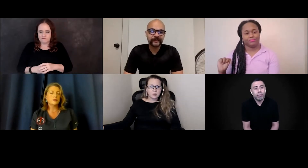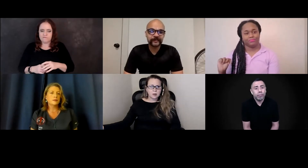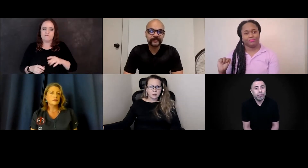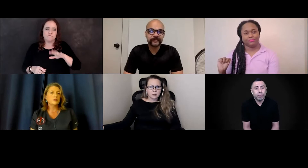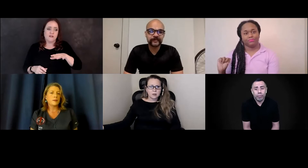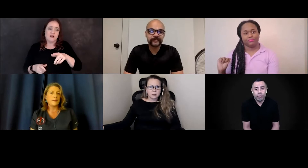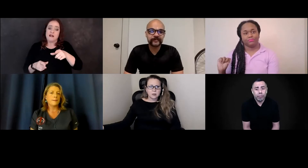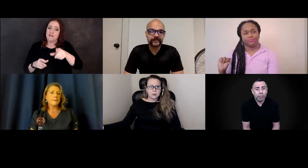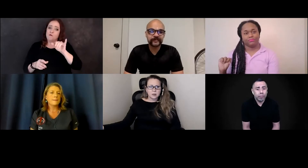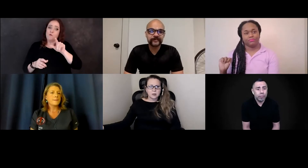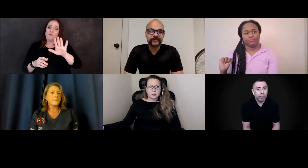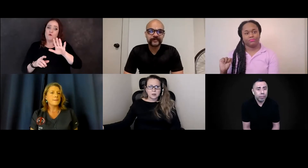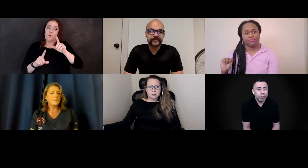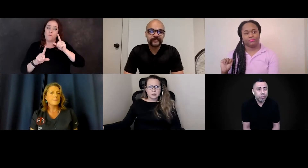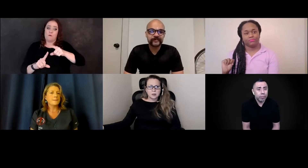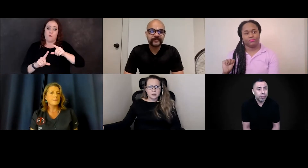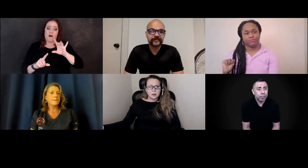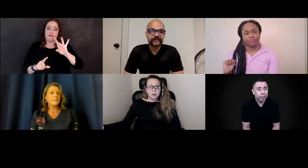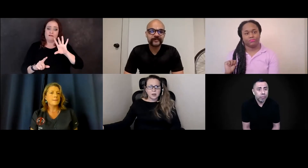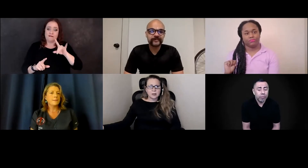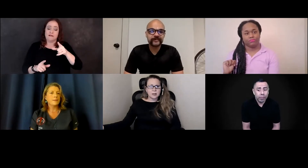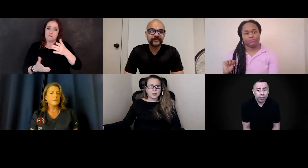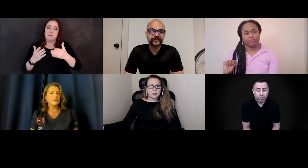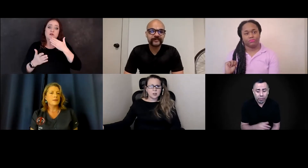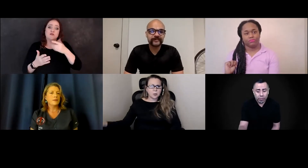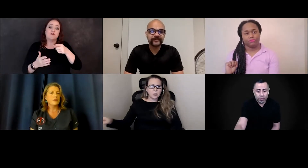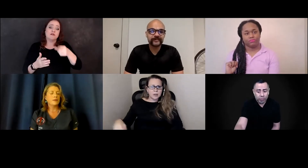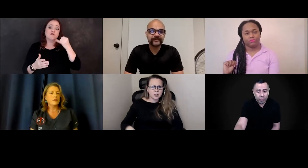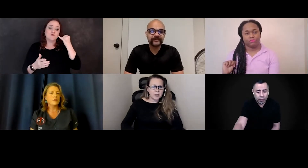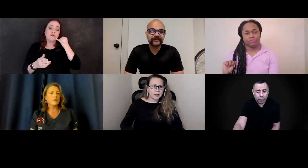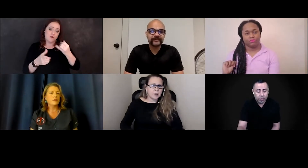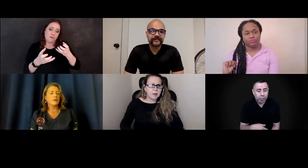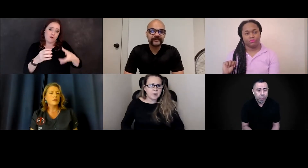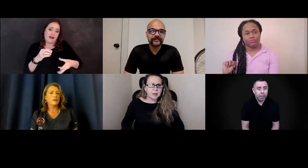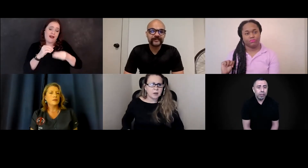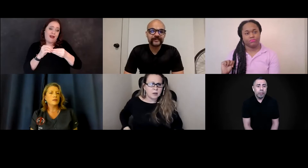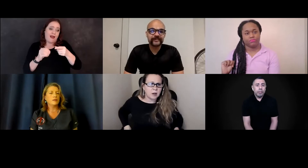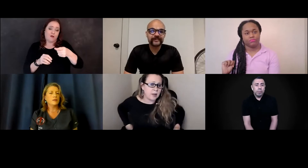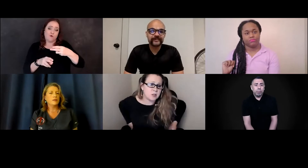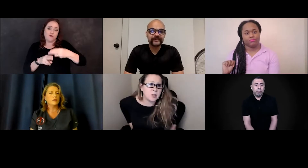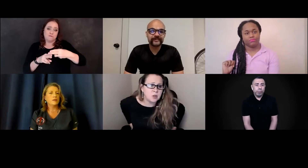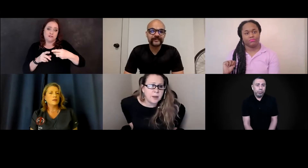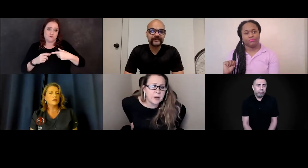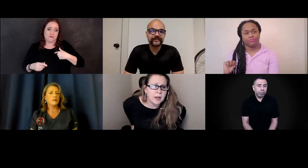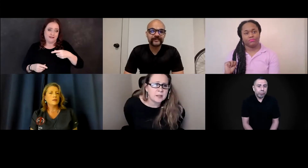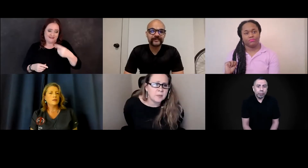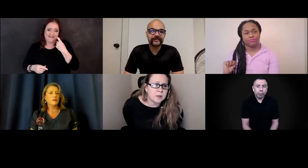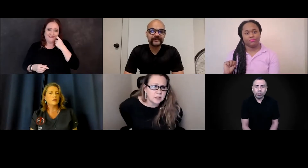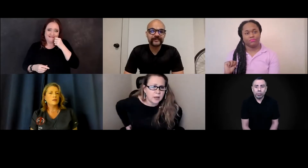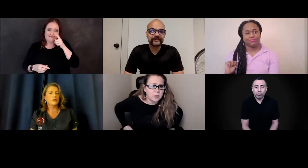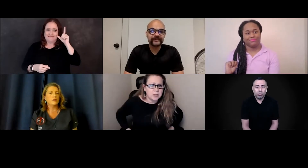Sarah Brown: Yes, to your point, Jermaine, it may be good, Julia you may want to add